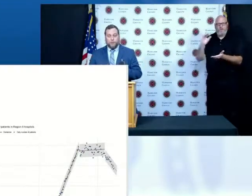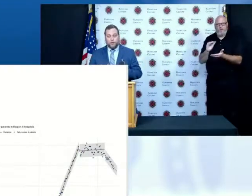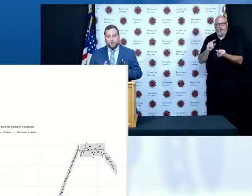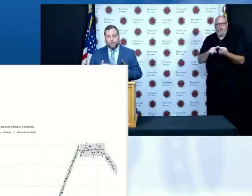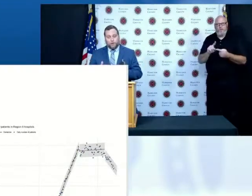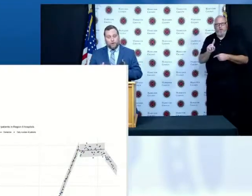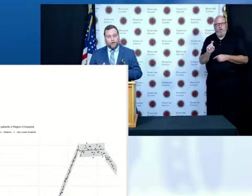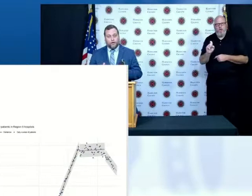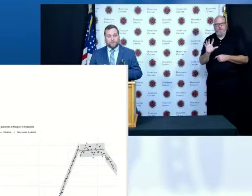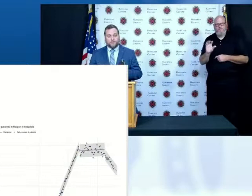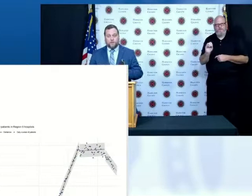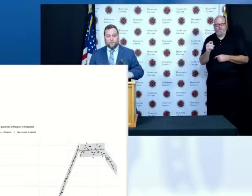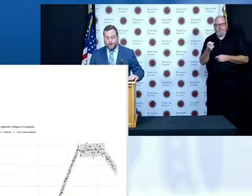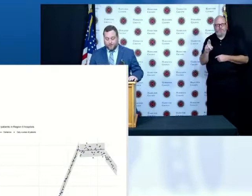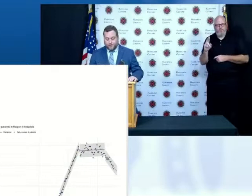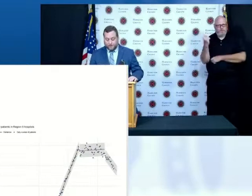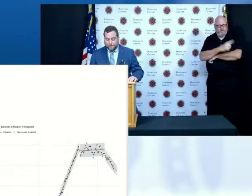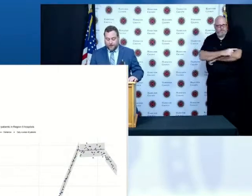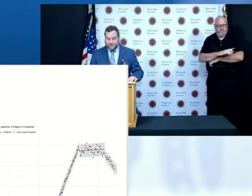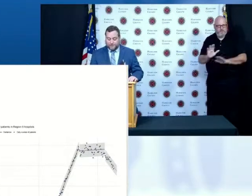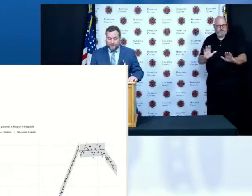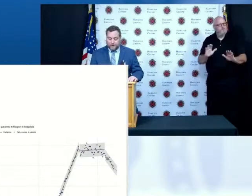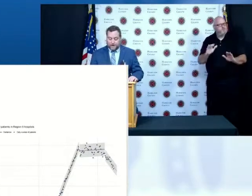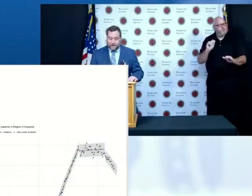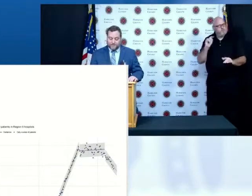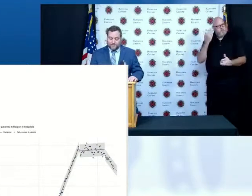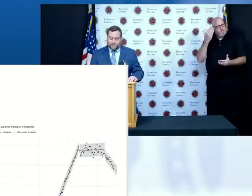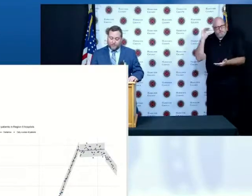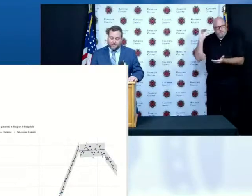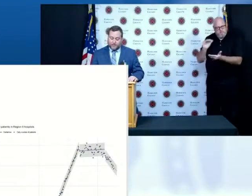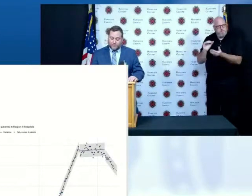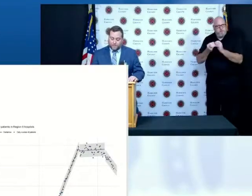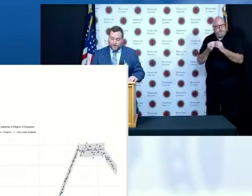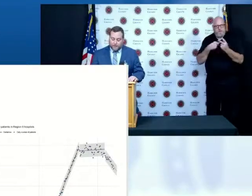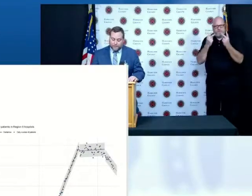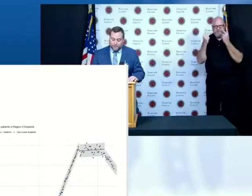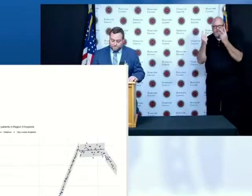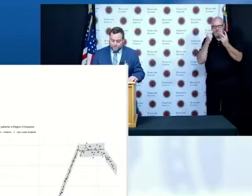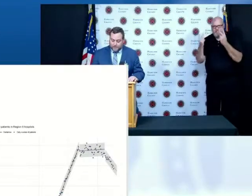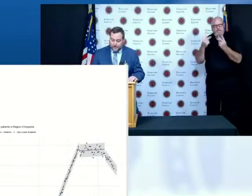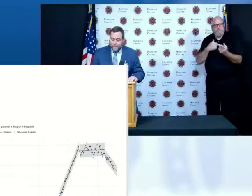we have a long way to go still but I think these are positive positive points to keep in mind I'd